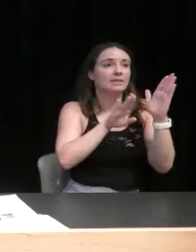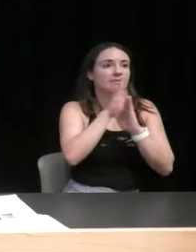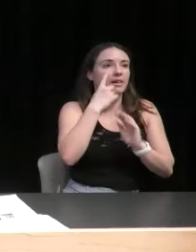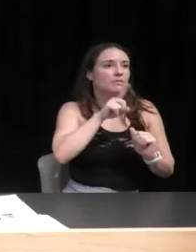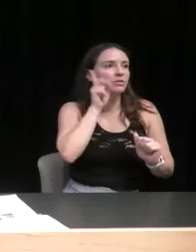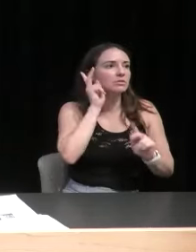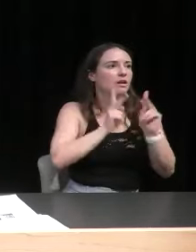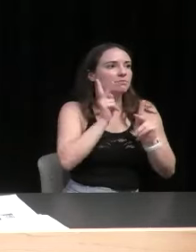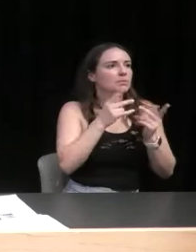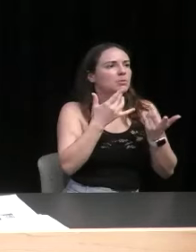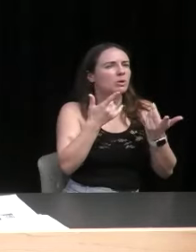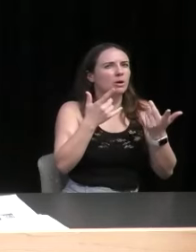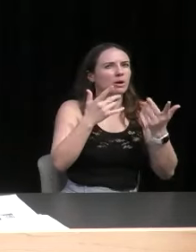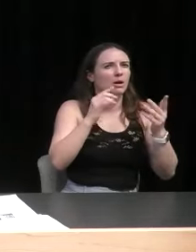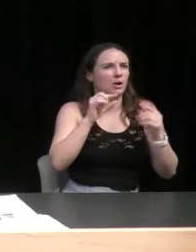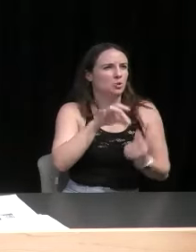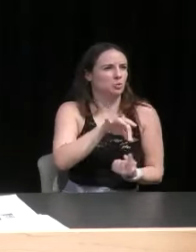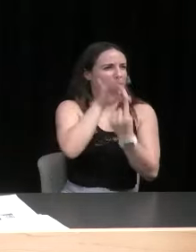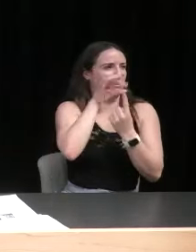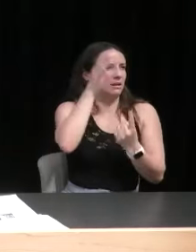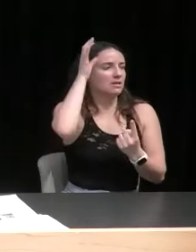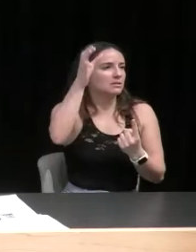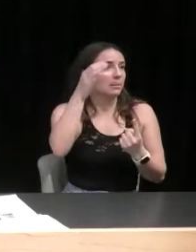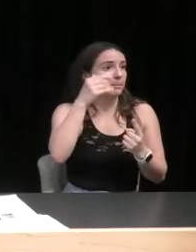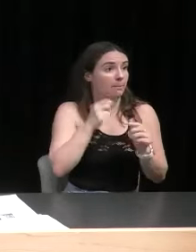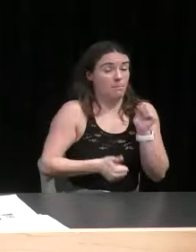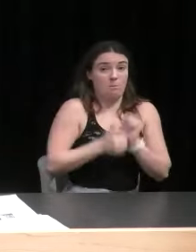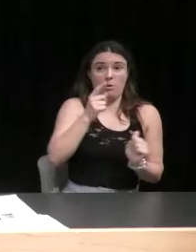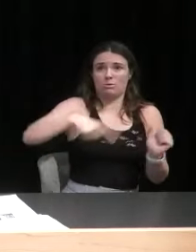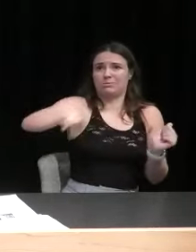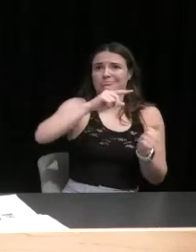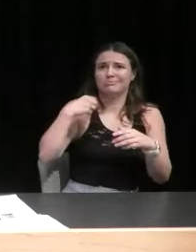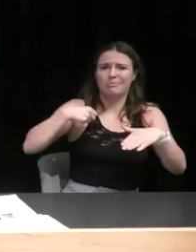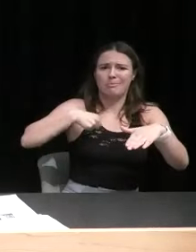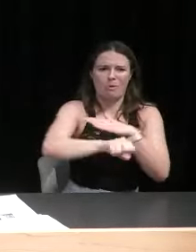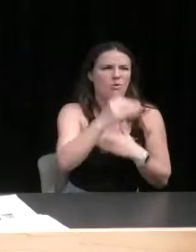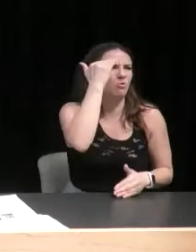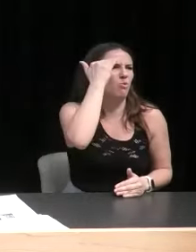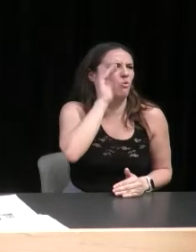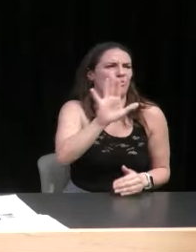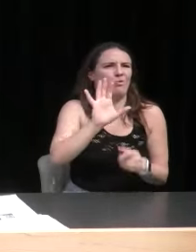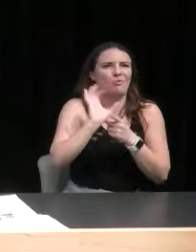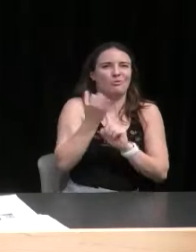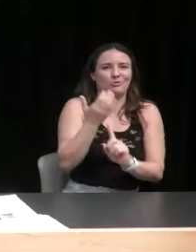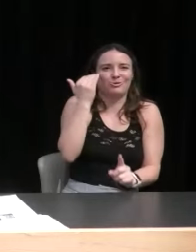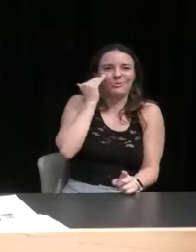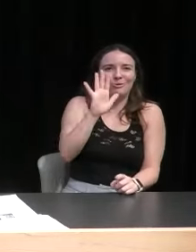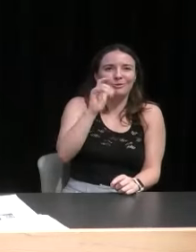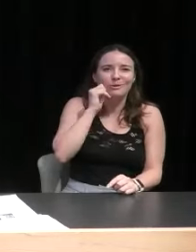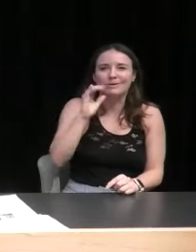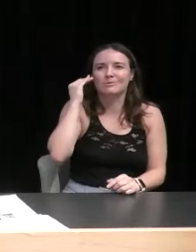on every individual's experience and also Dove people's identities are a very unique experience